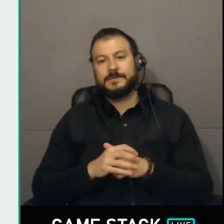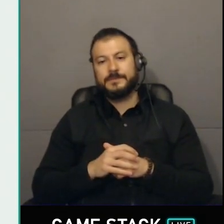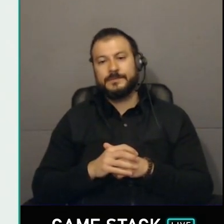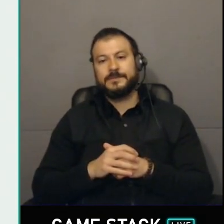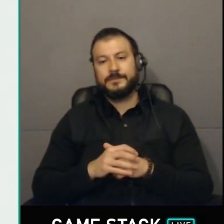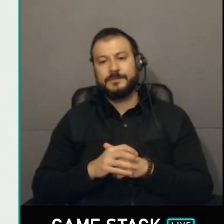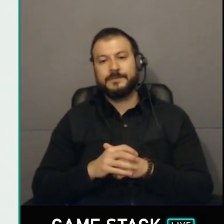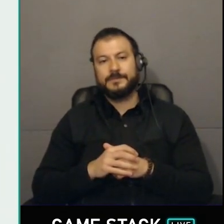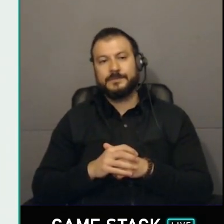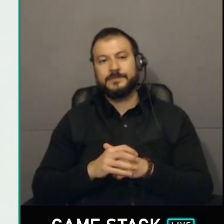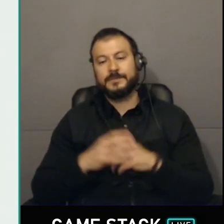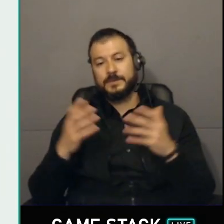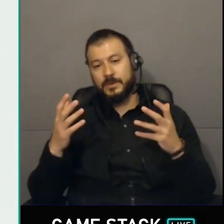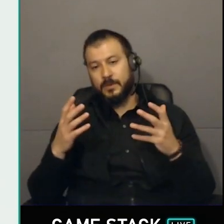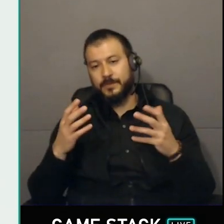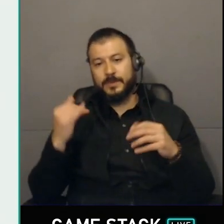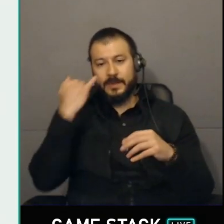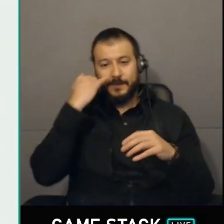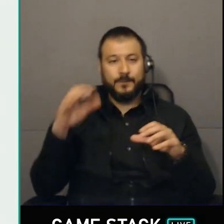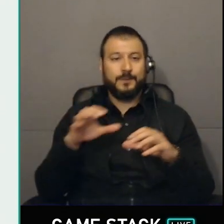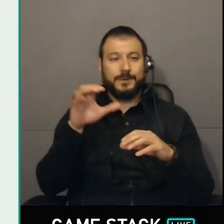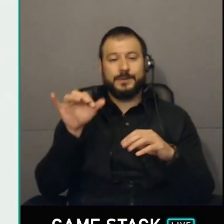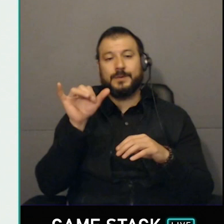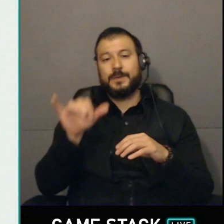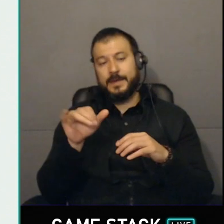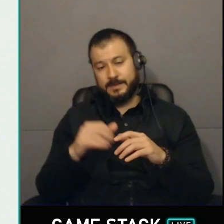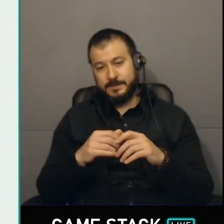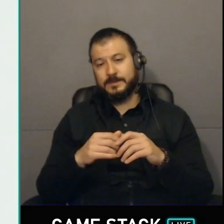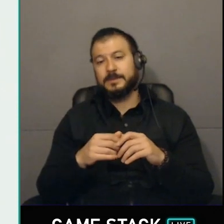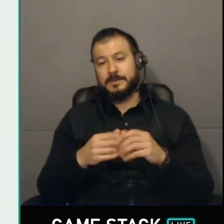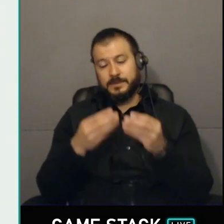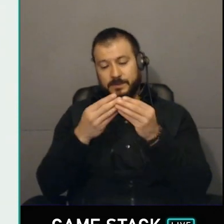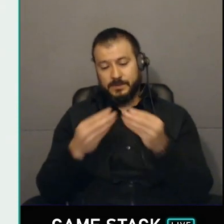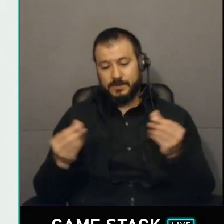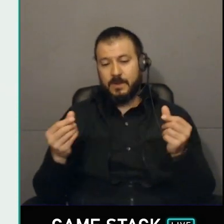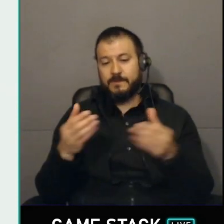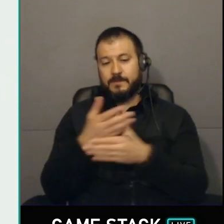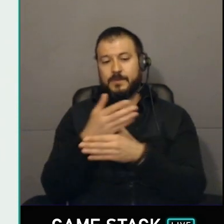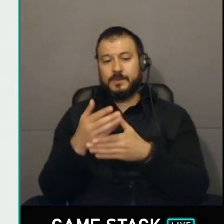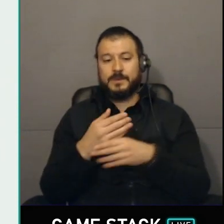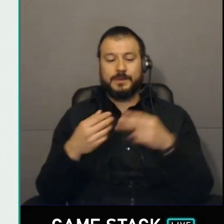If we do that, then when it comes to solving between two and three,